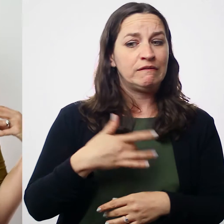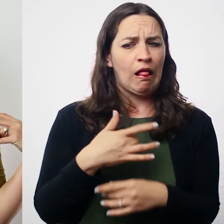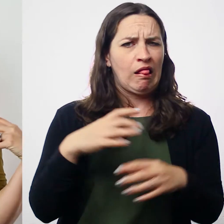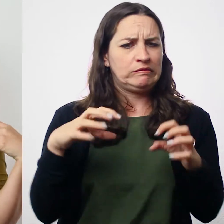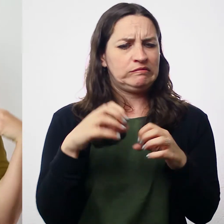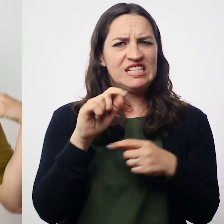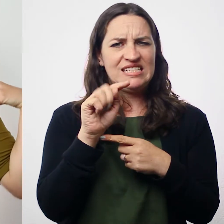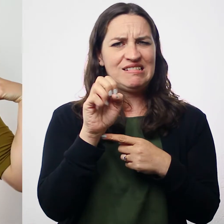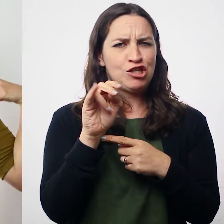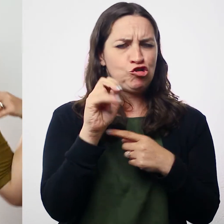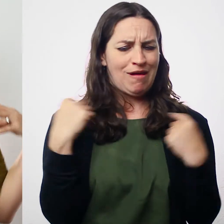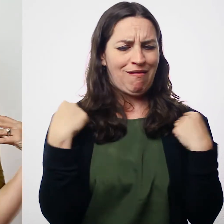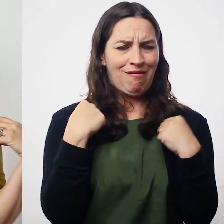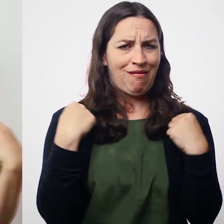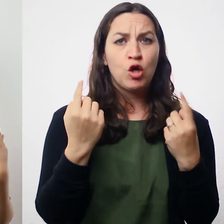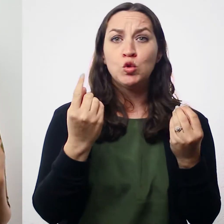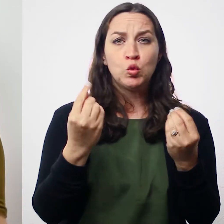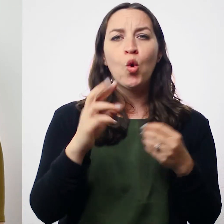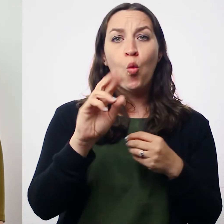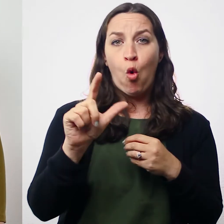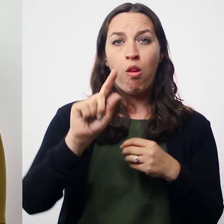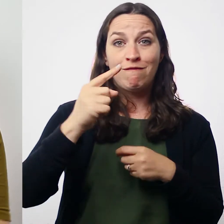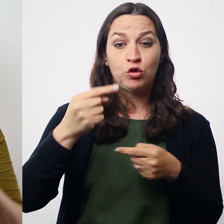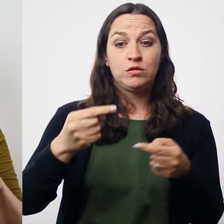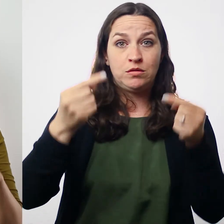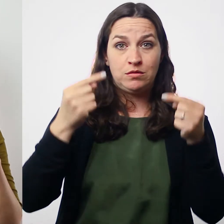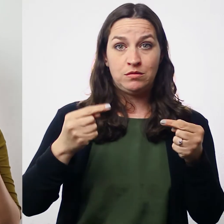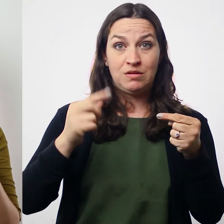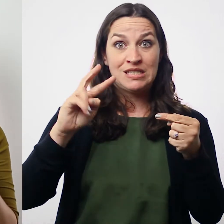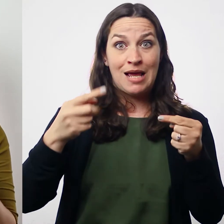feel that tension in your shoulders. Do the three rolls, getting bigger as you go on...